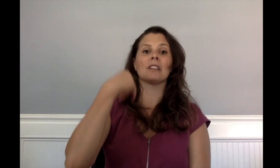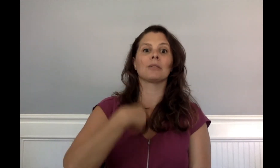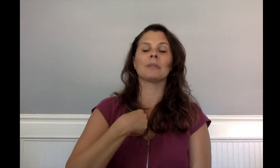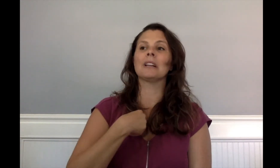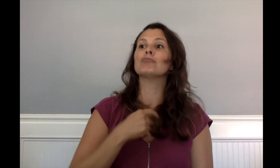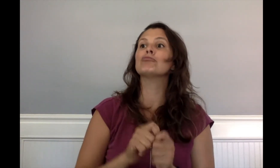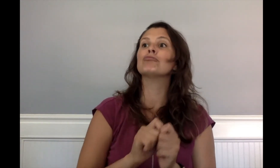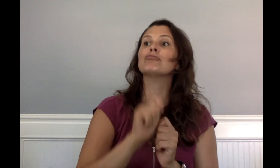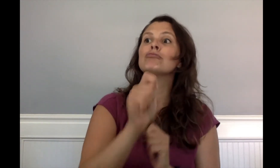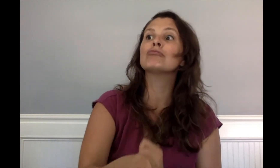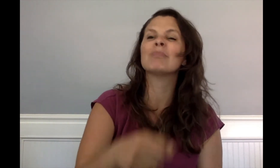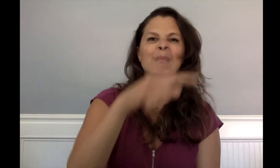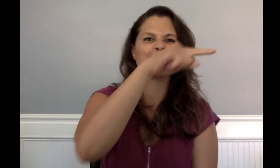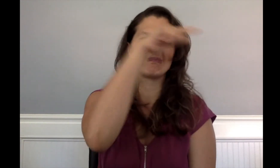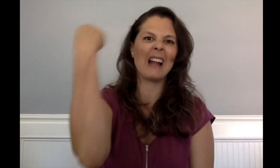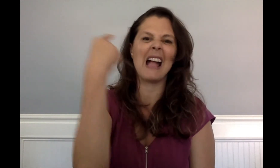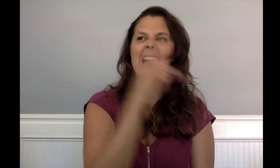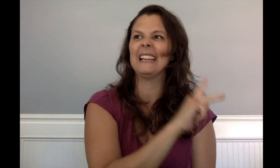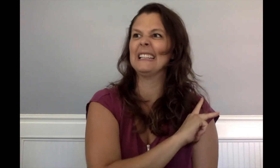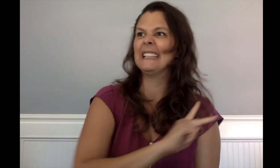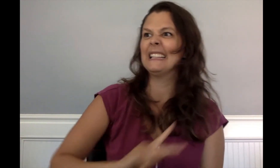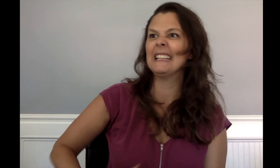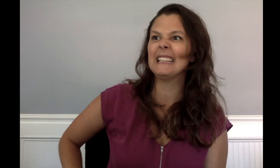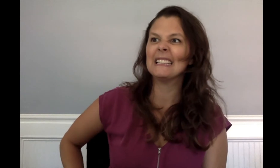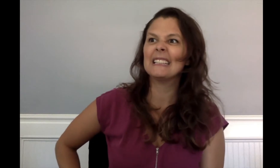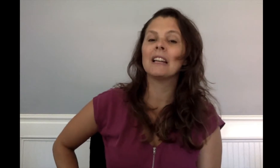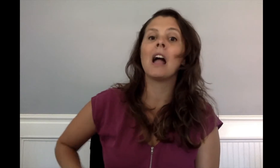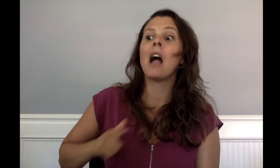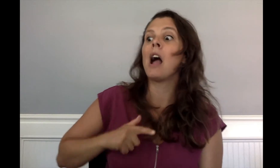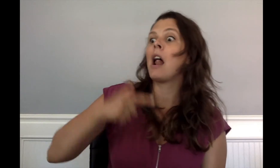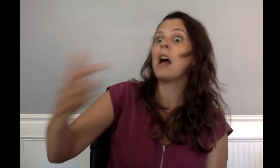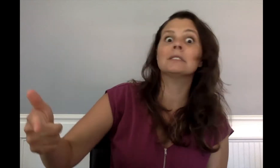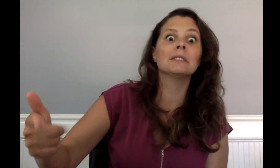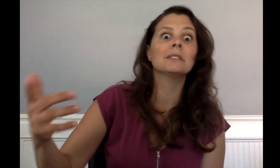If someone played a black king,